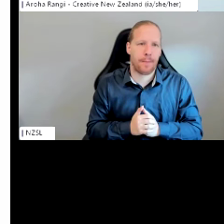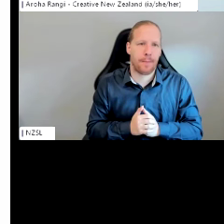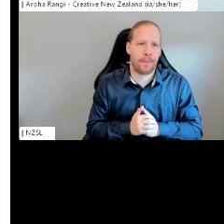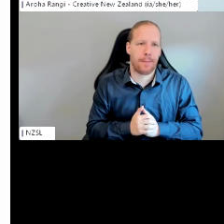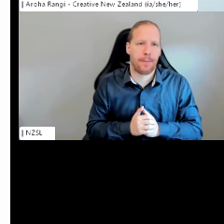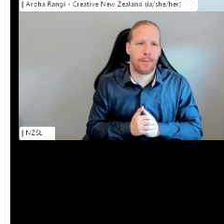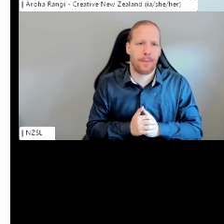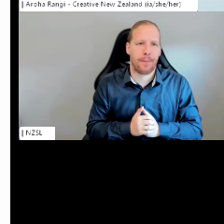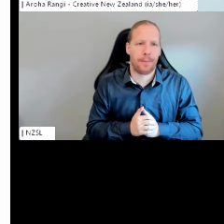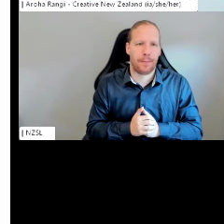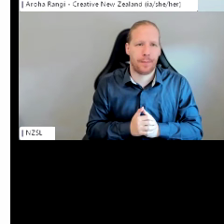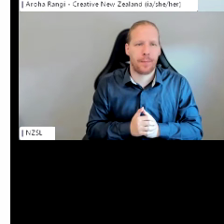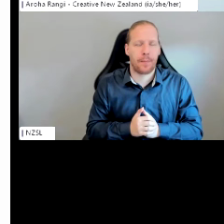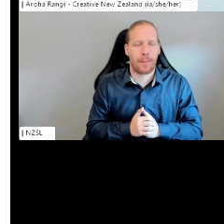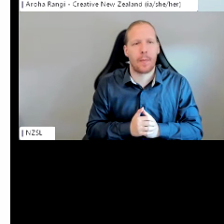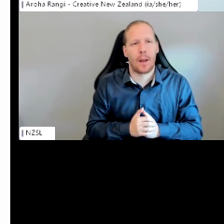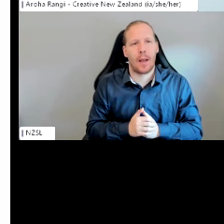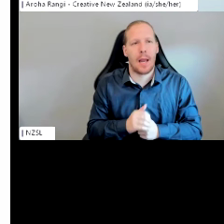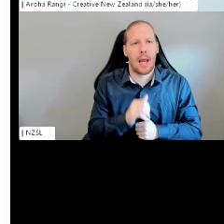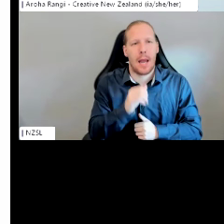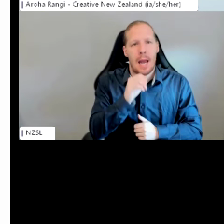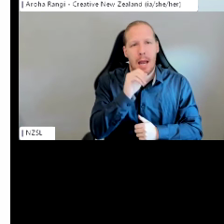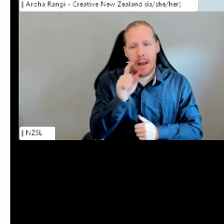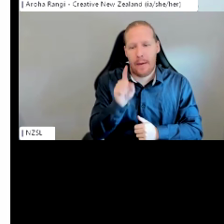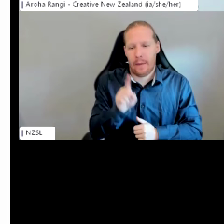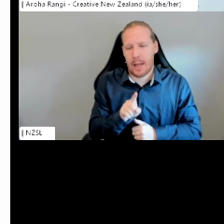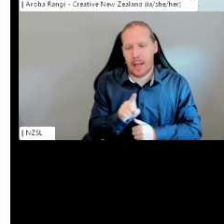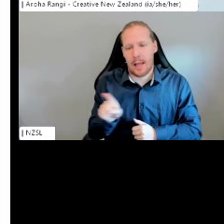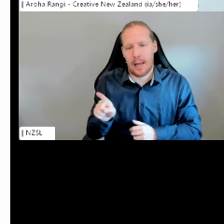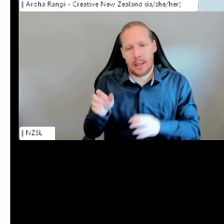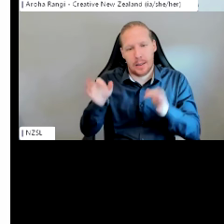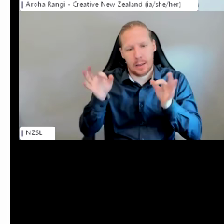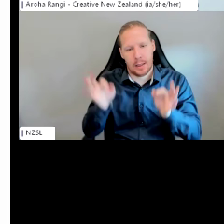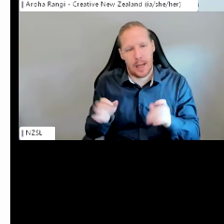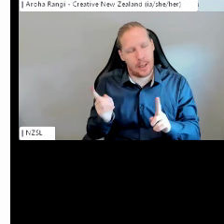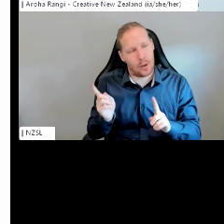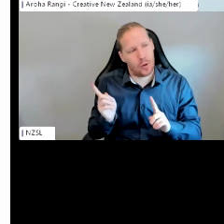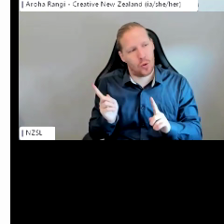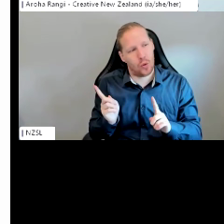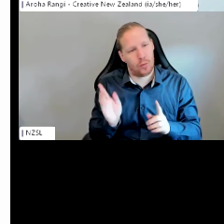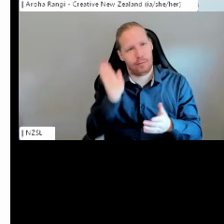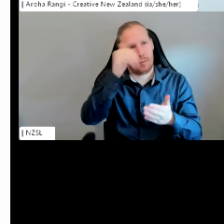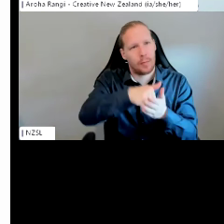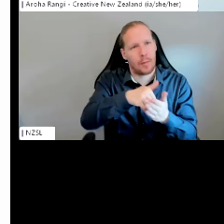are more precious to them and maybe spending time that is more precious to them. And so,